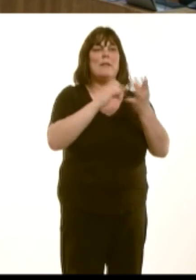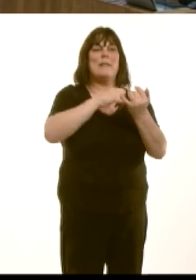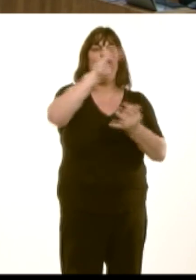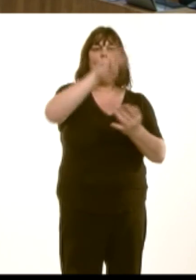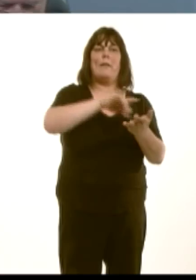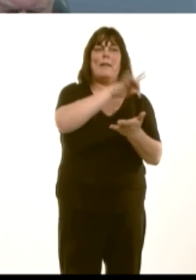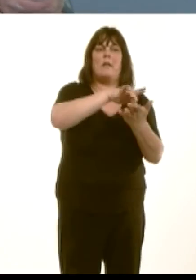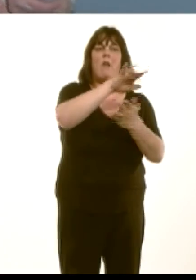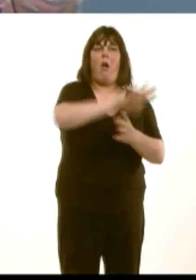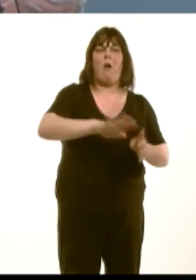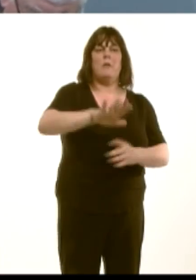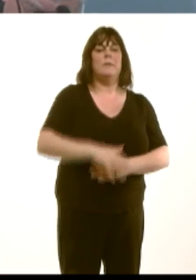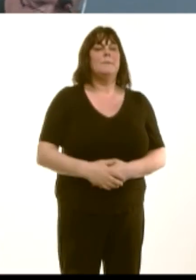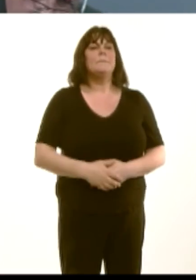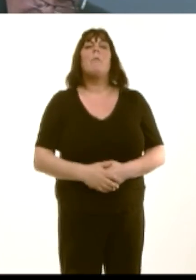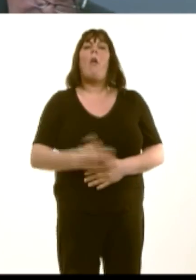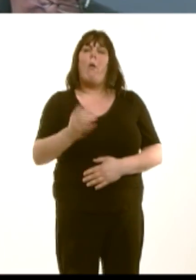Davies: Thank you, First Minister, for that answer.